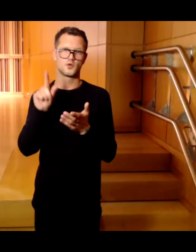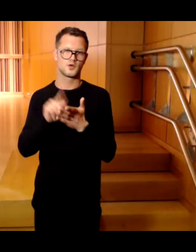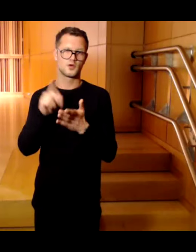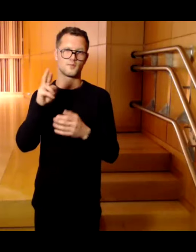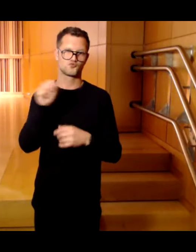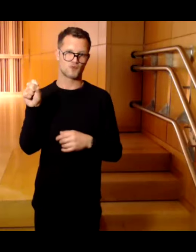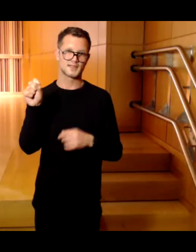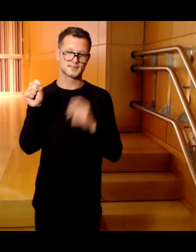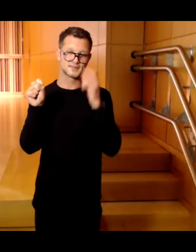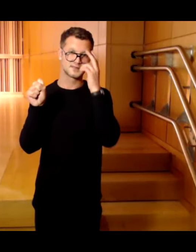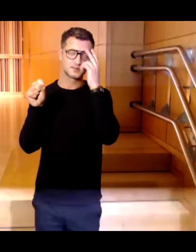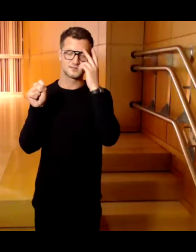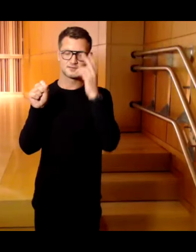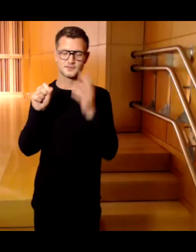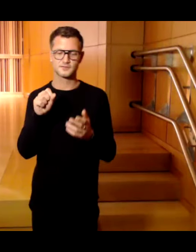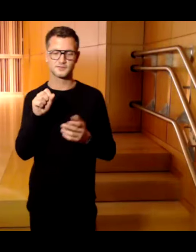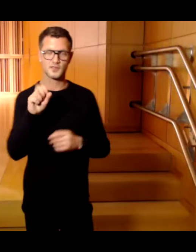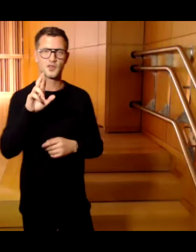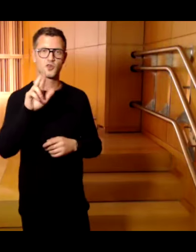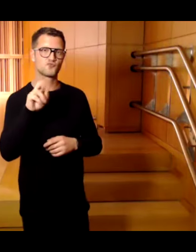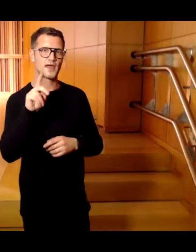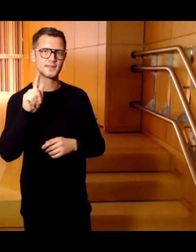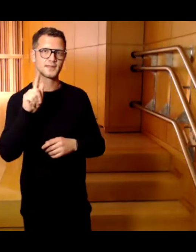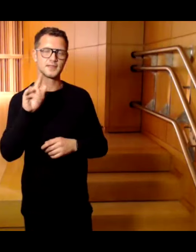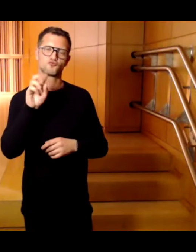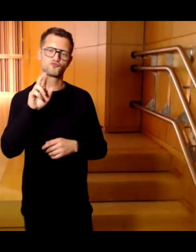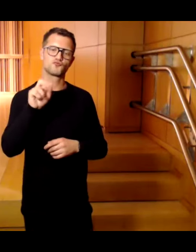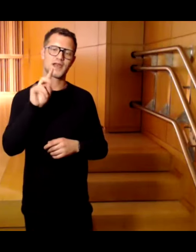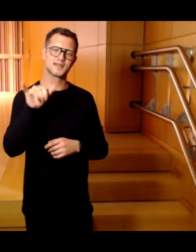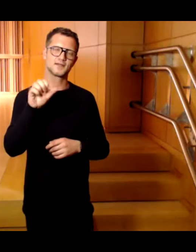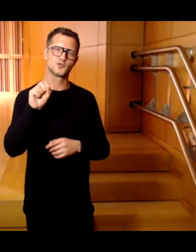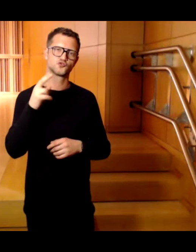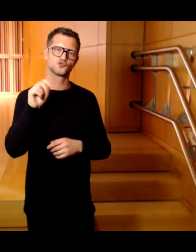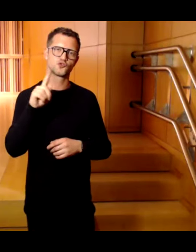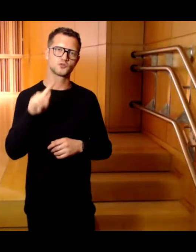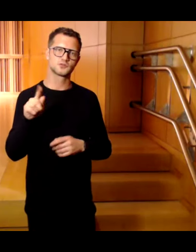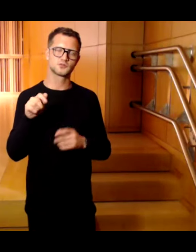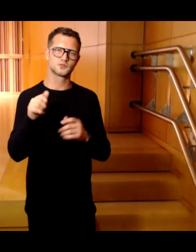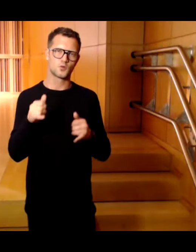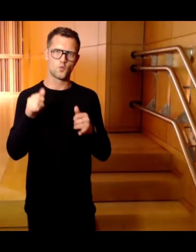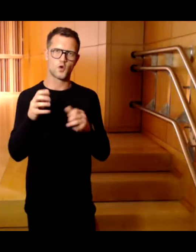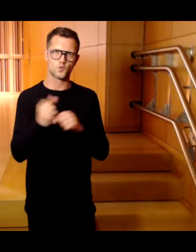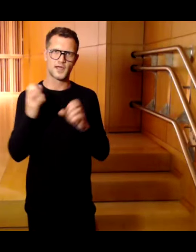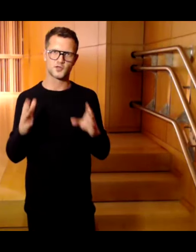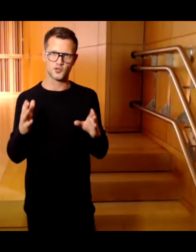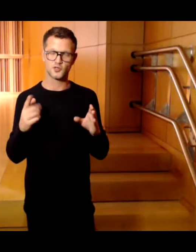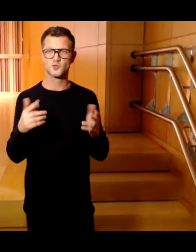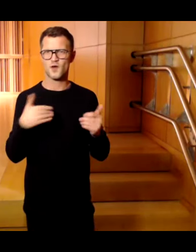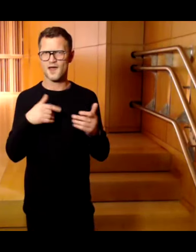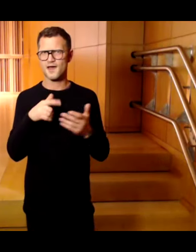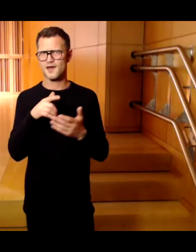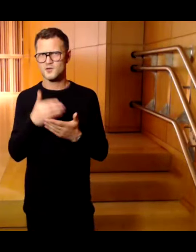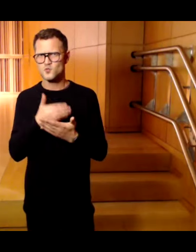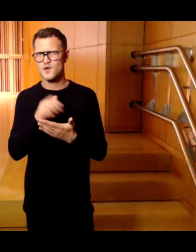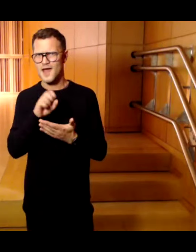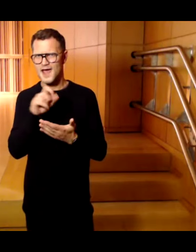Randy Schiltz Award winner. And how many times I… we read his essays, finding something new and rewarding in them each time.